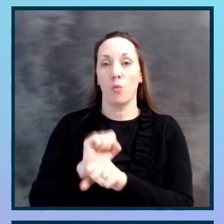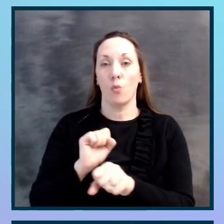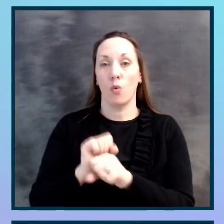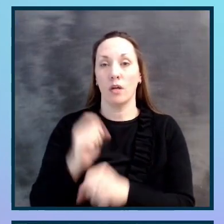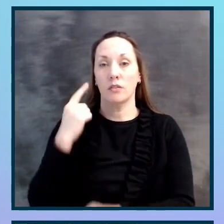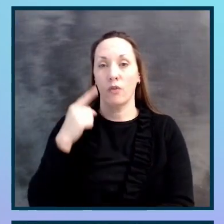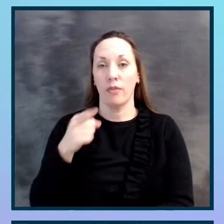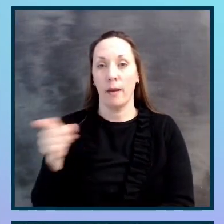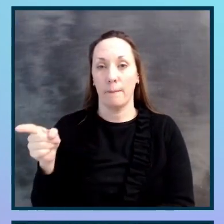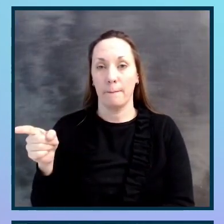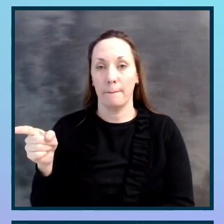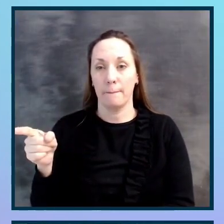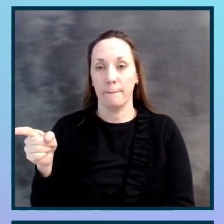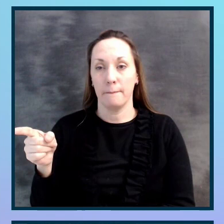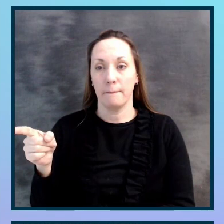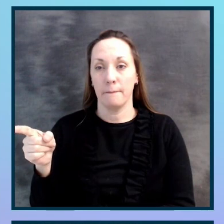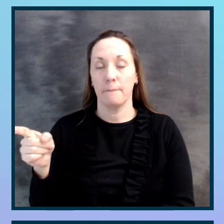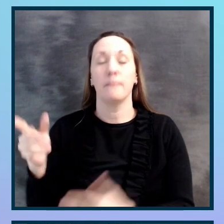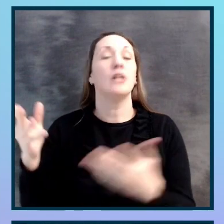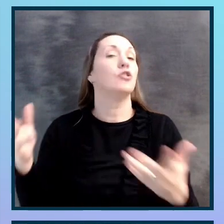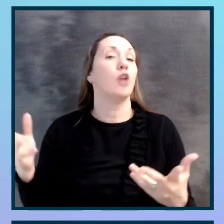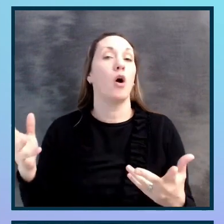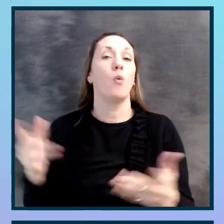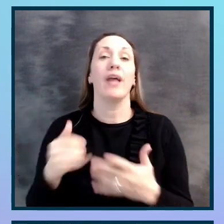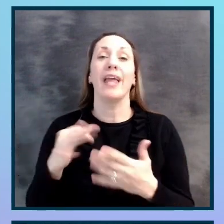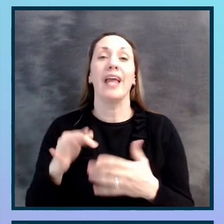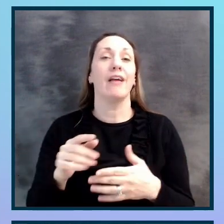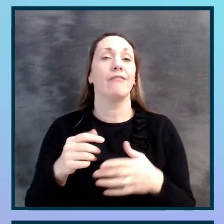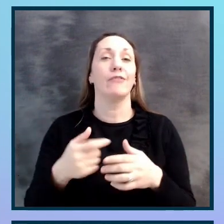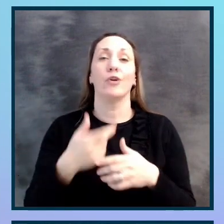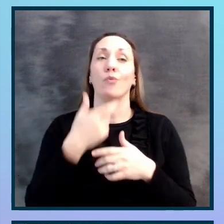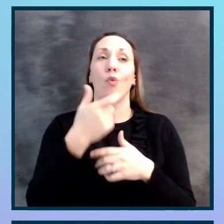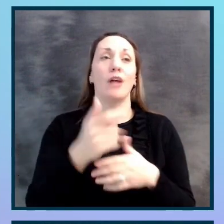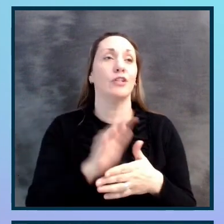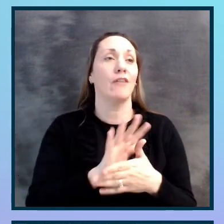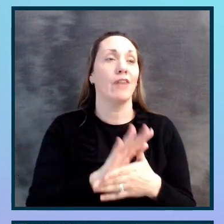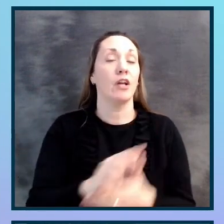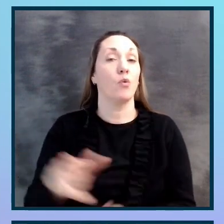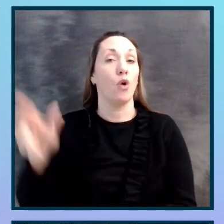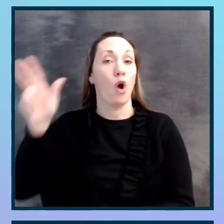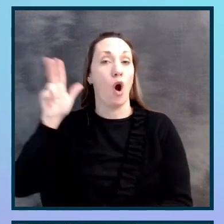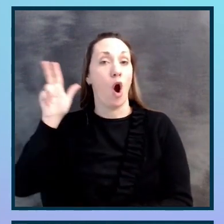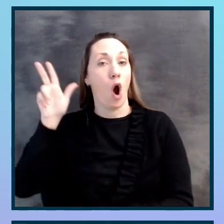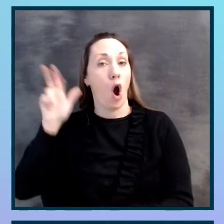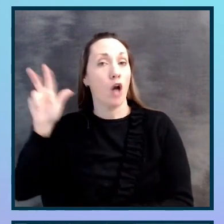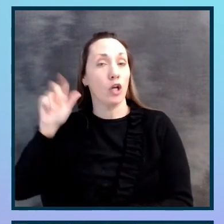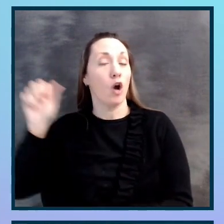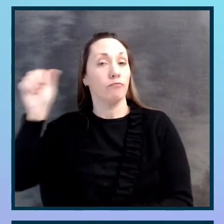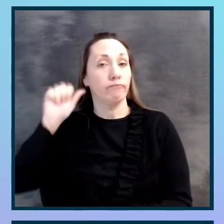So regardless, if you're playing a video clip or audio clip, whether you're on desktop or you're on mobile,